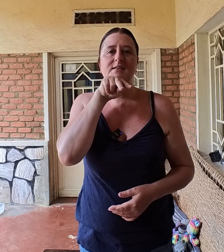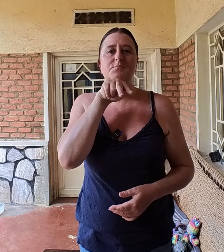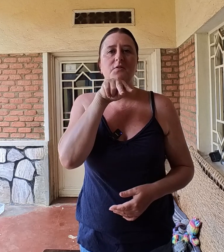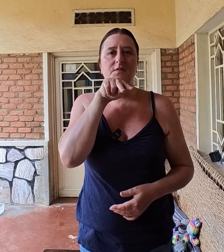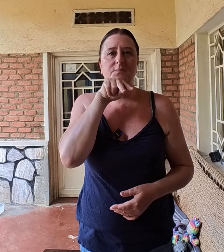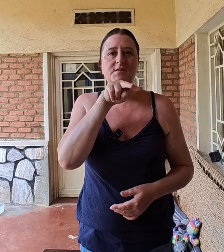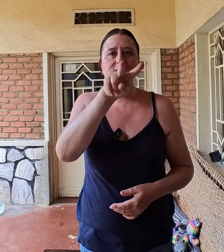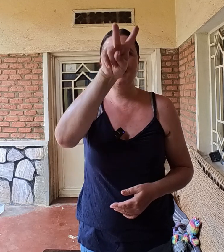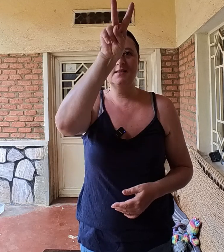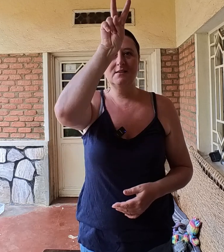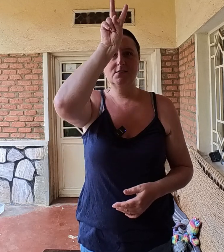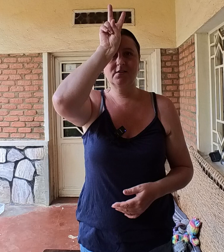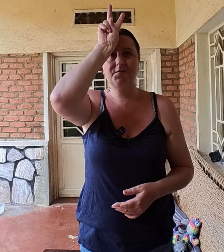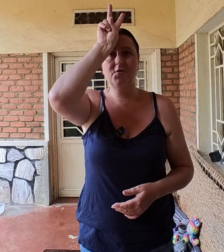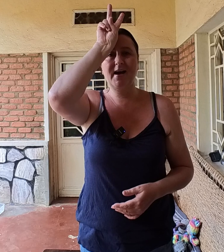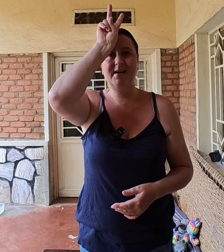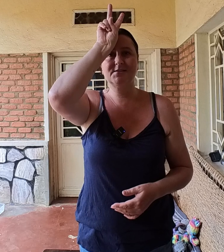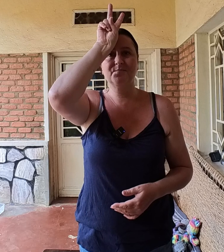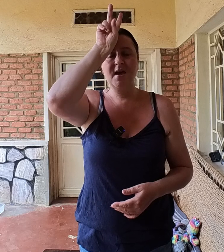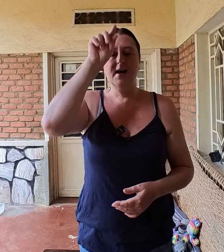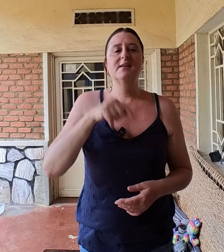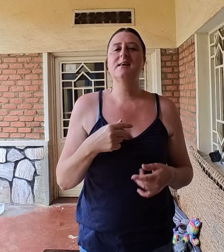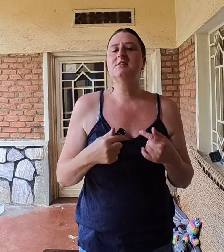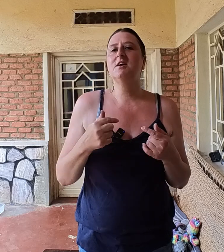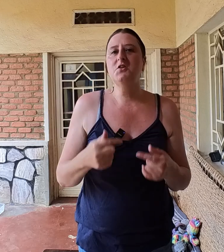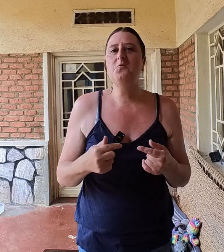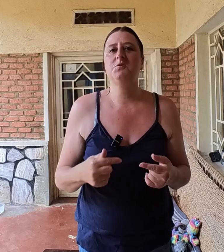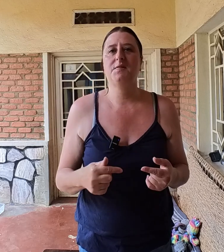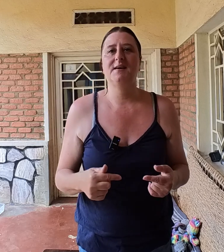and it's moving from the chin to the forehead. And there's actually a note with